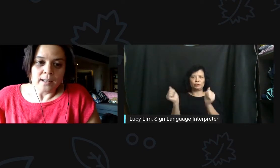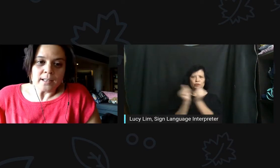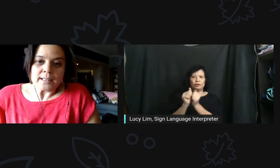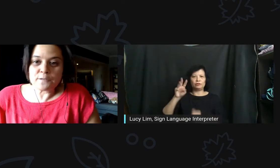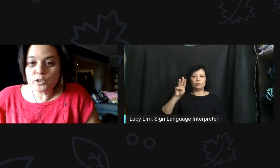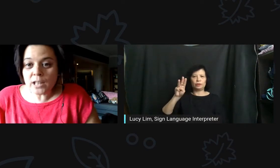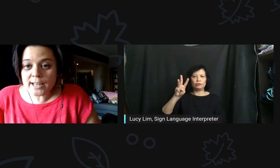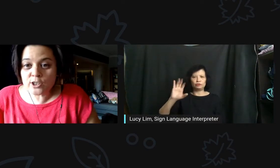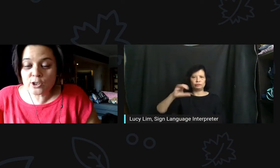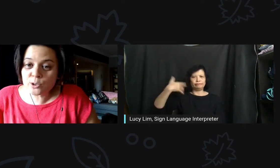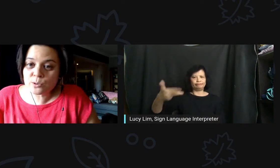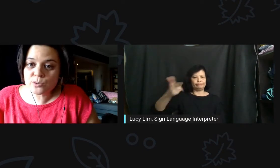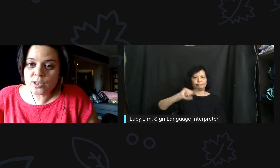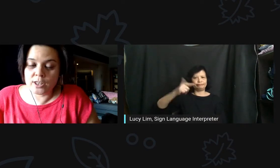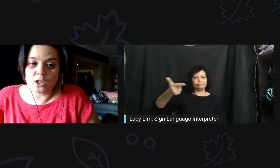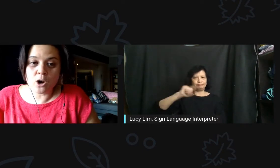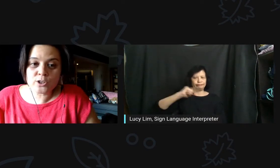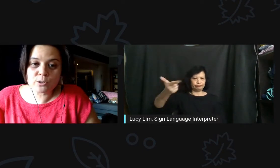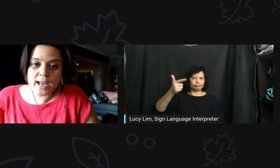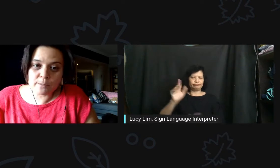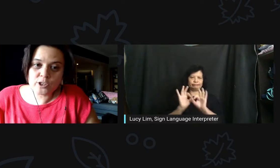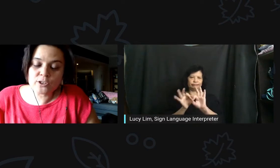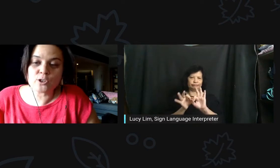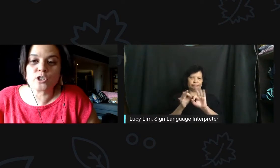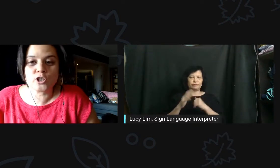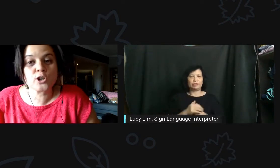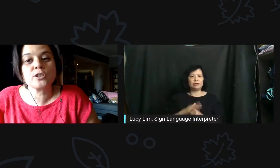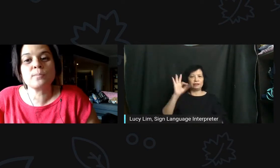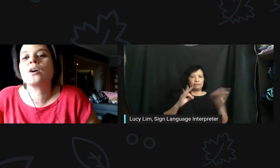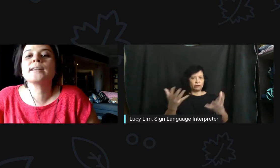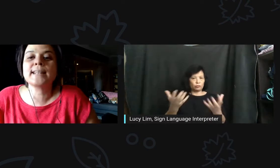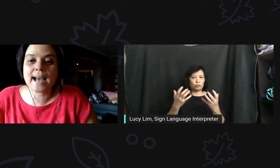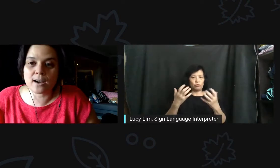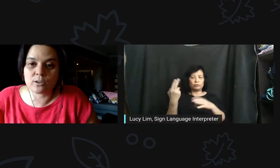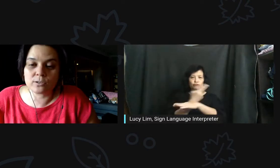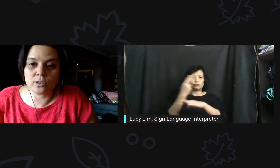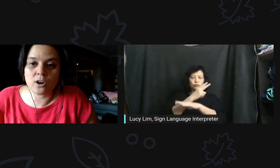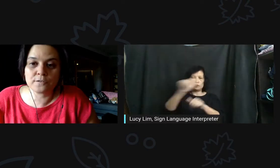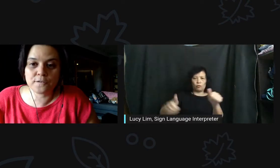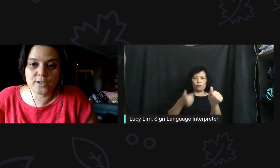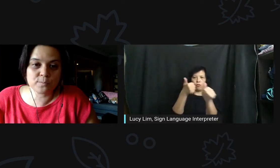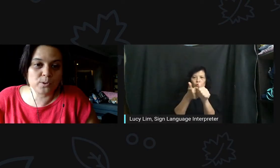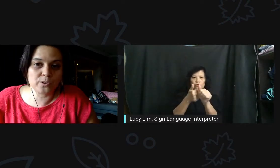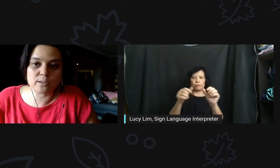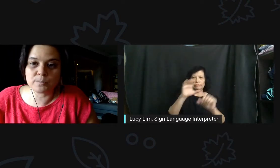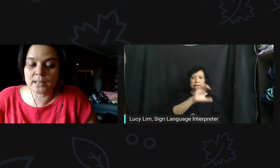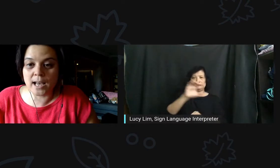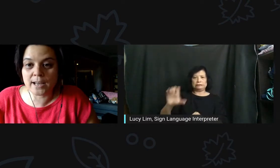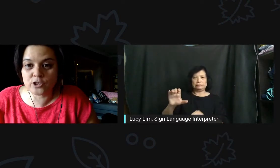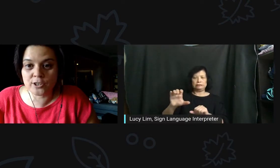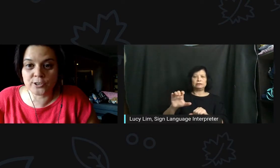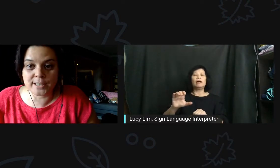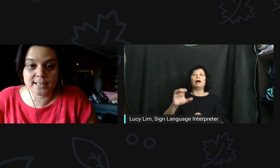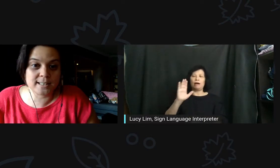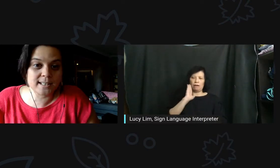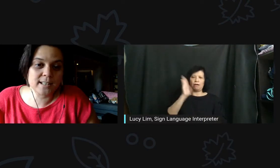If you like to use the auto caption, you can turn them on now, on Facebook. They will be live generated.